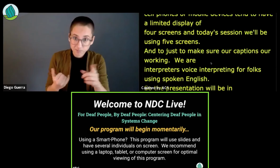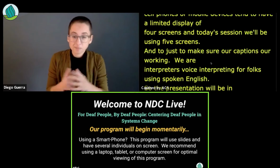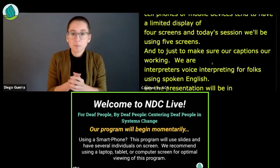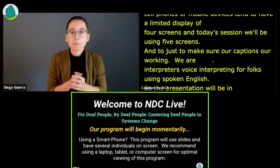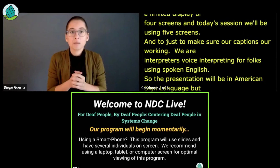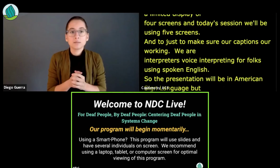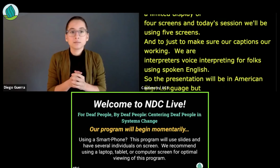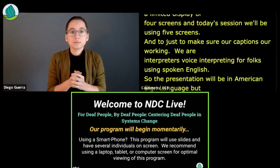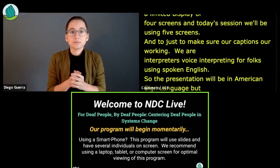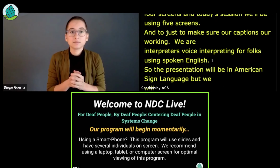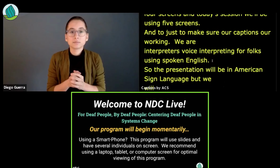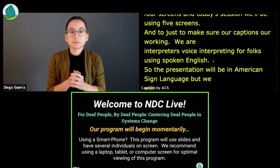see with our captions today.